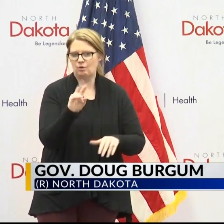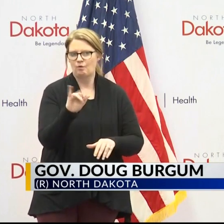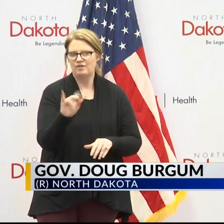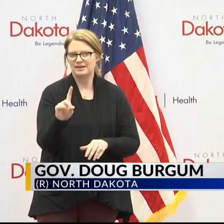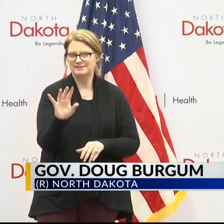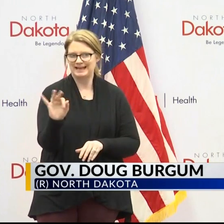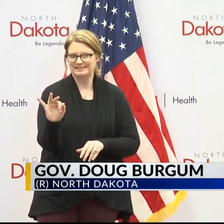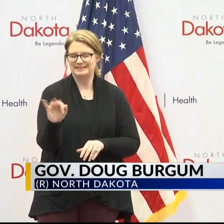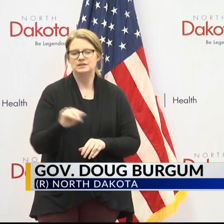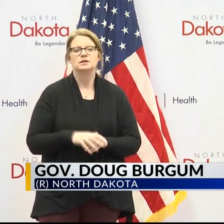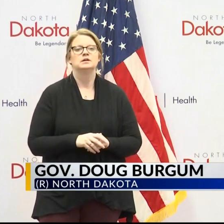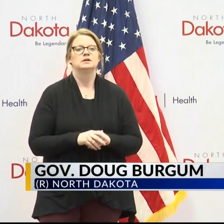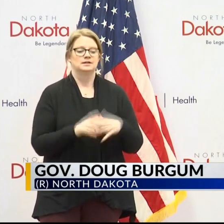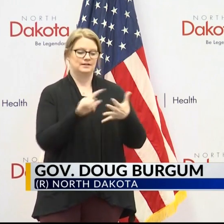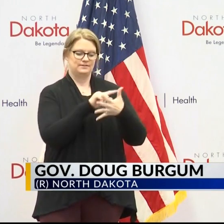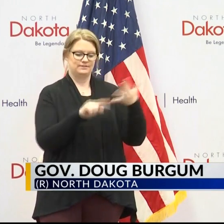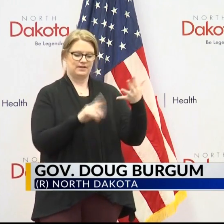TODAY THE NORTH NORTH DAKOTA